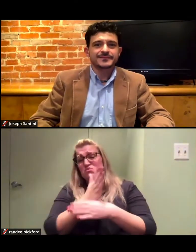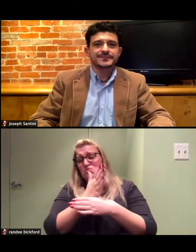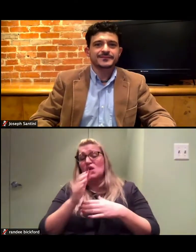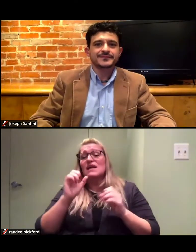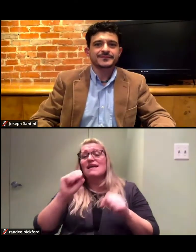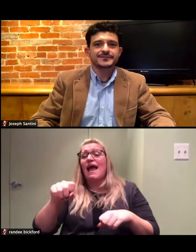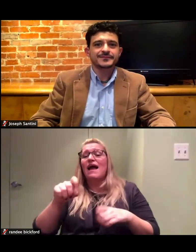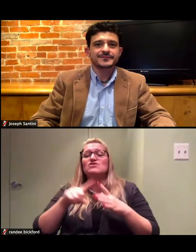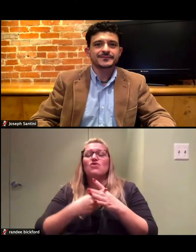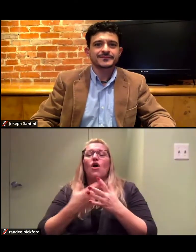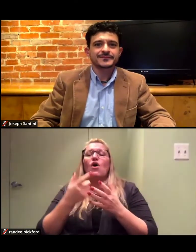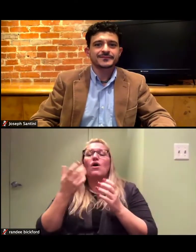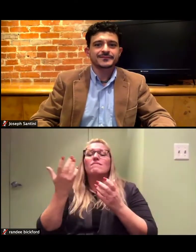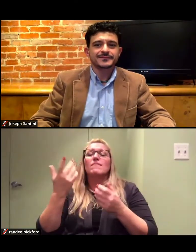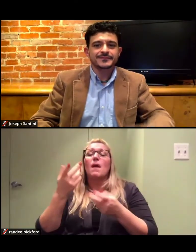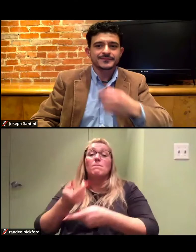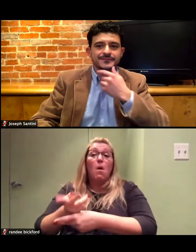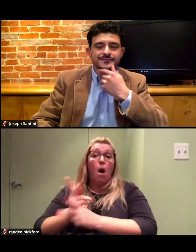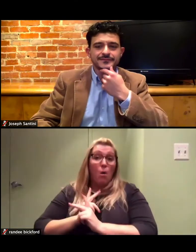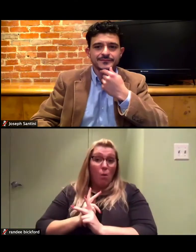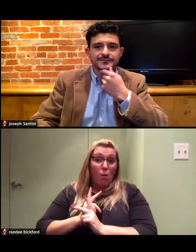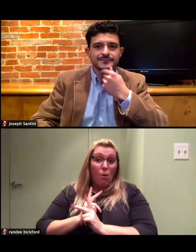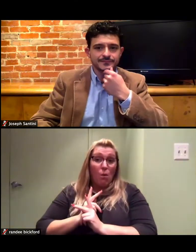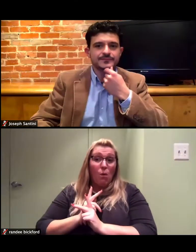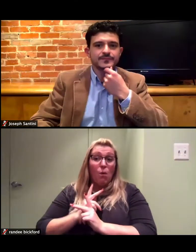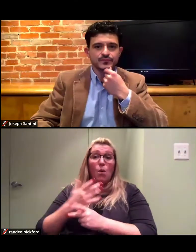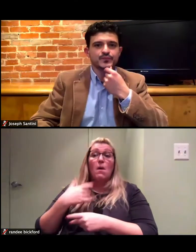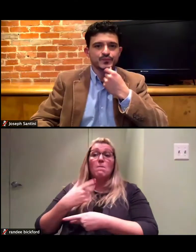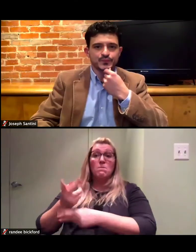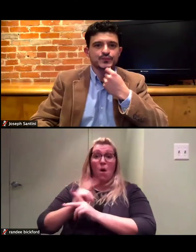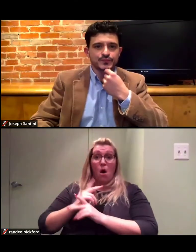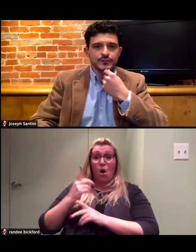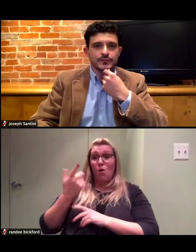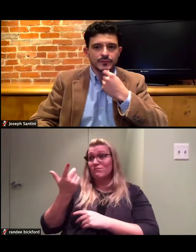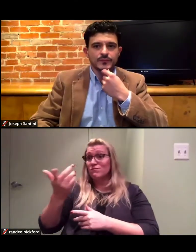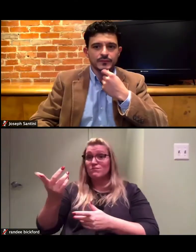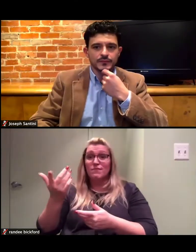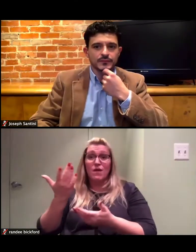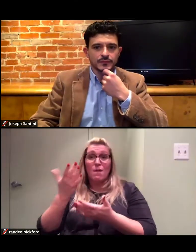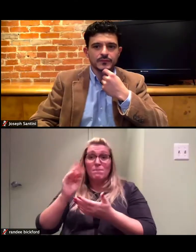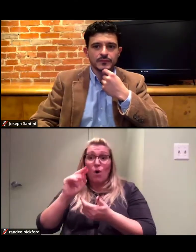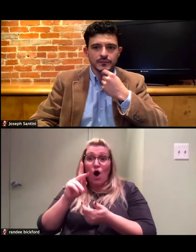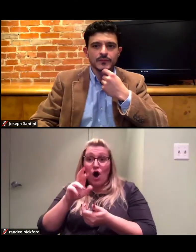Maybe kindergarten between, I'd say kindergarten we can start talking about borrowing,